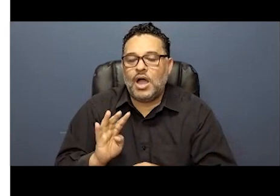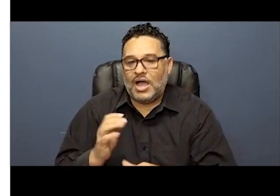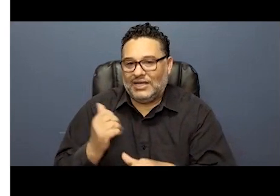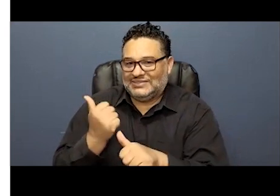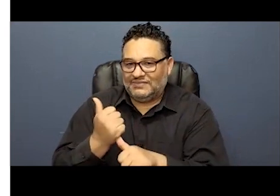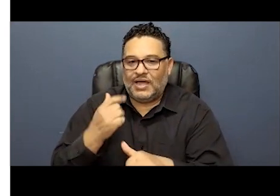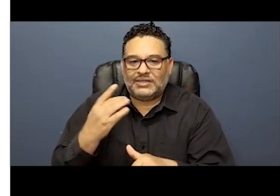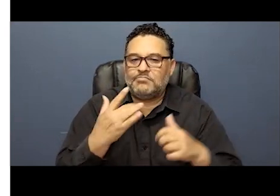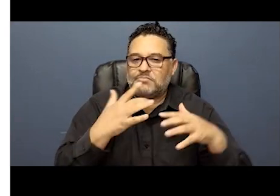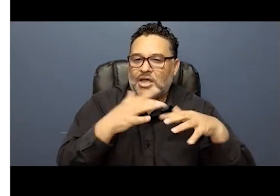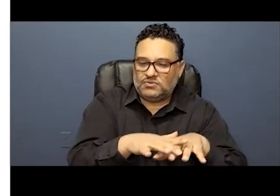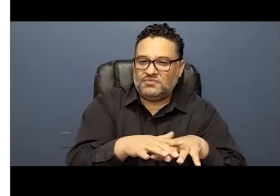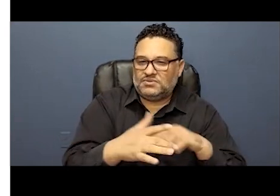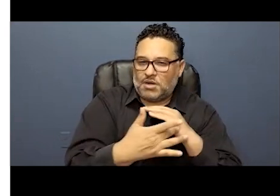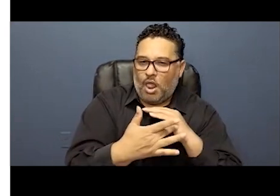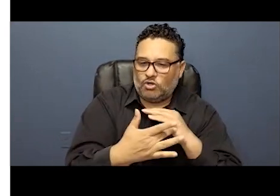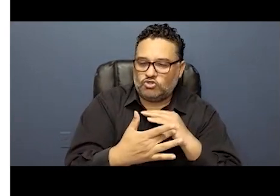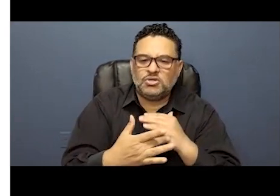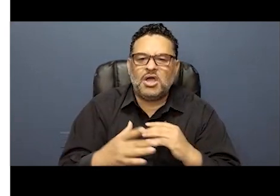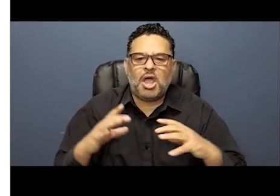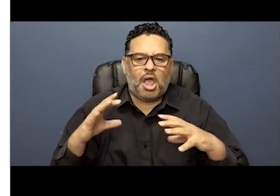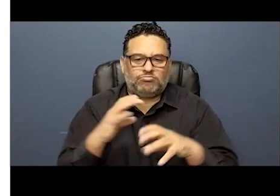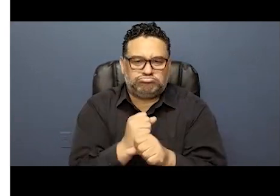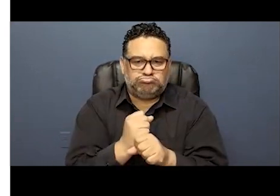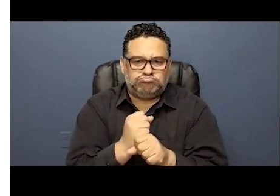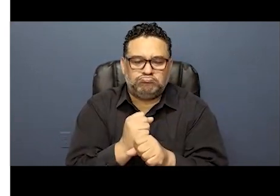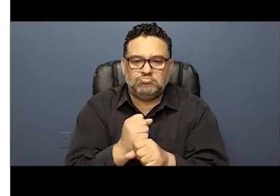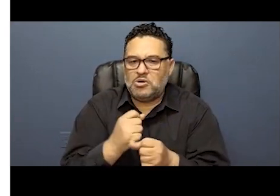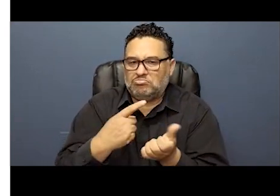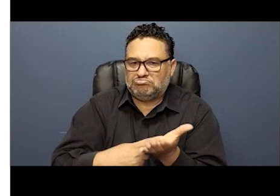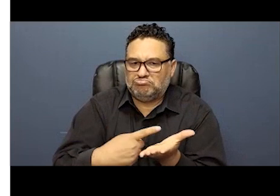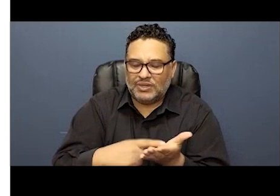An Overview. Let’s dive into